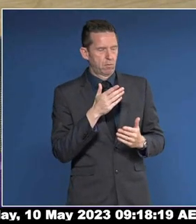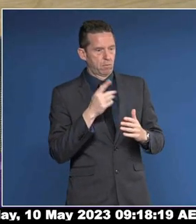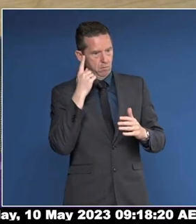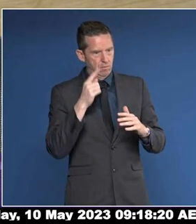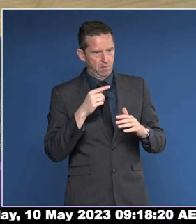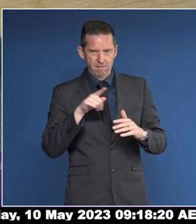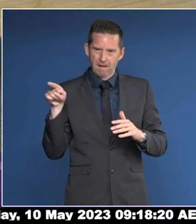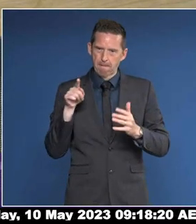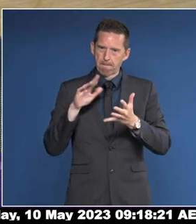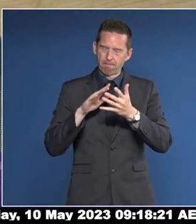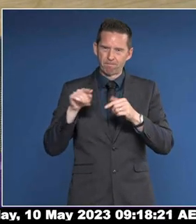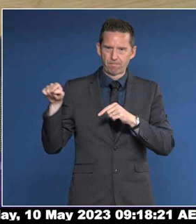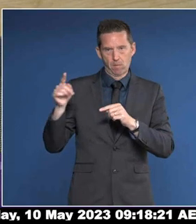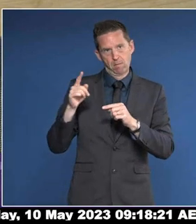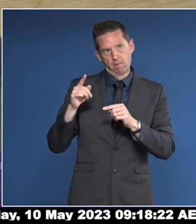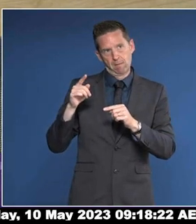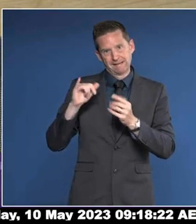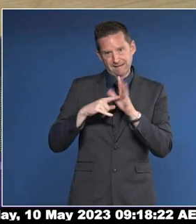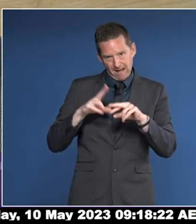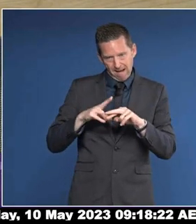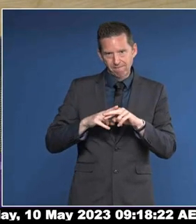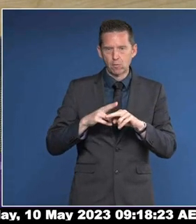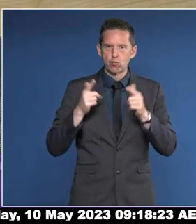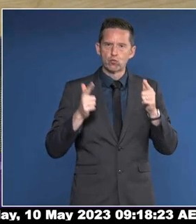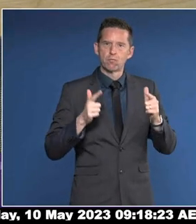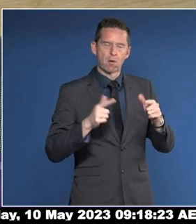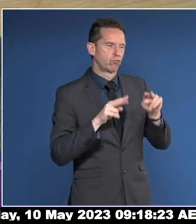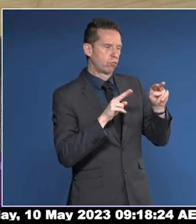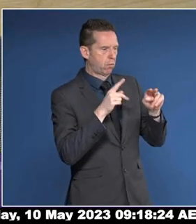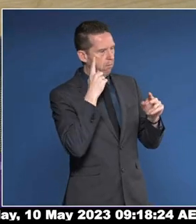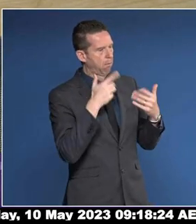father's capacity to minimise risks and prevent - and provide for his children's